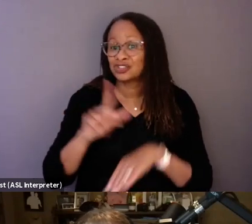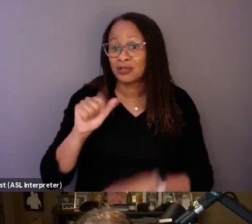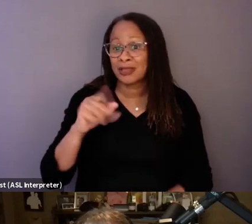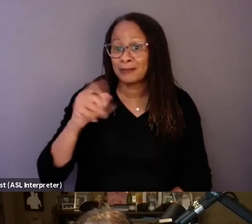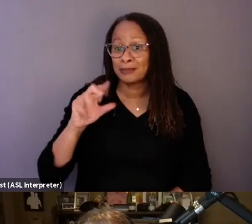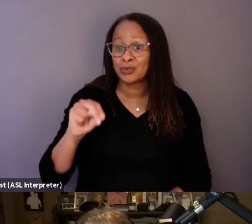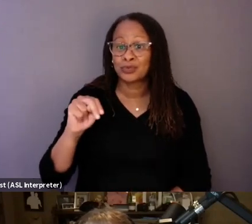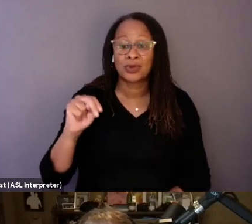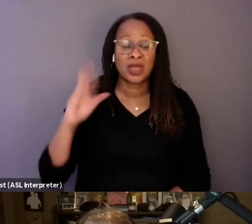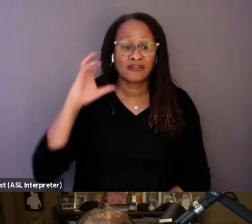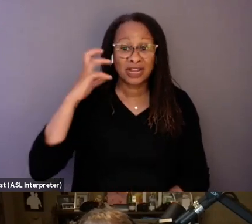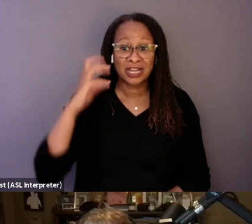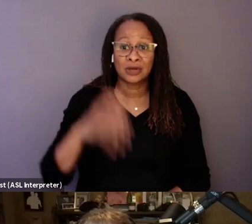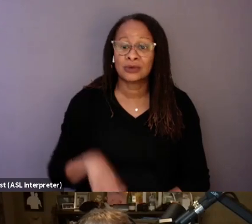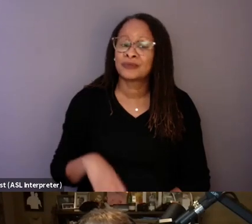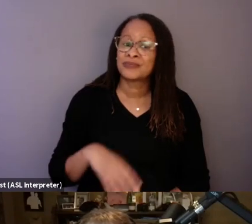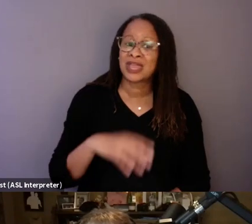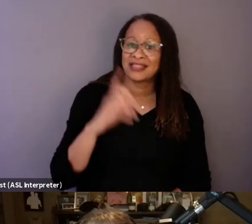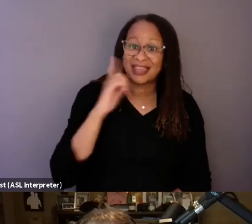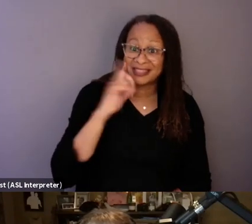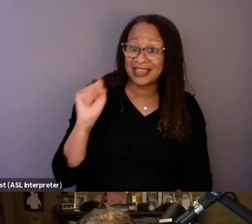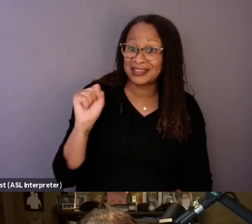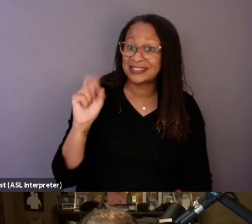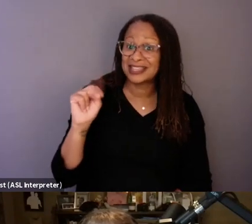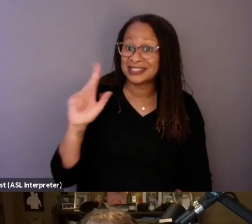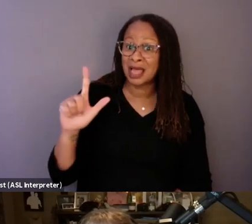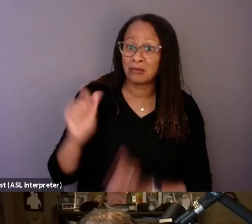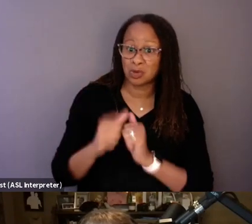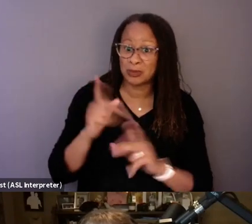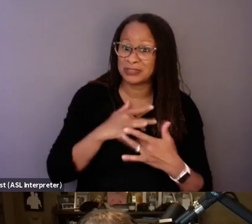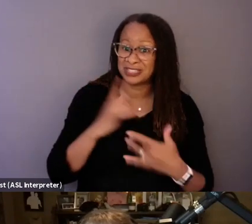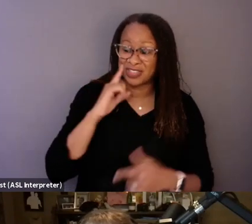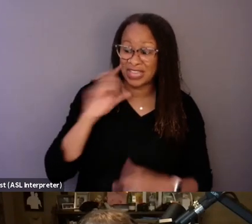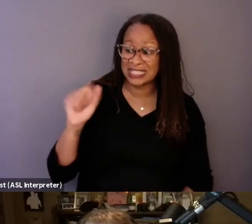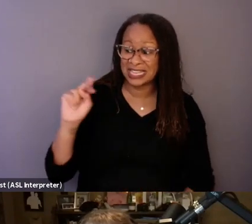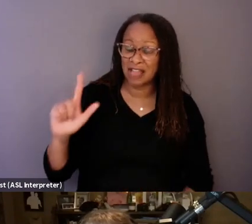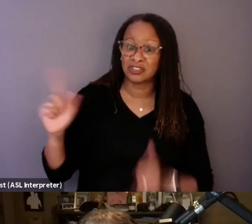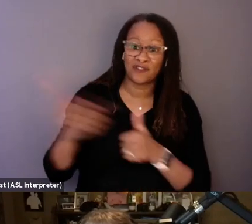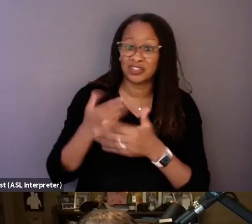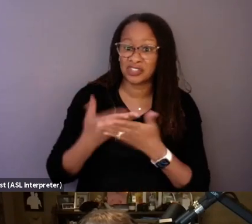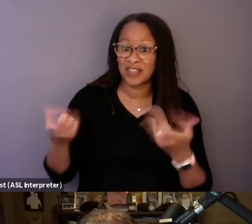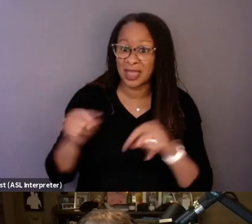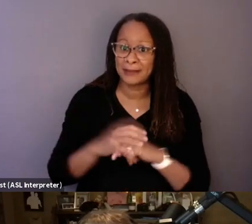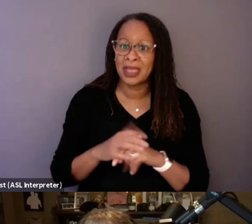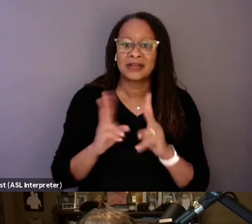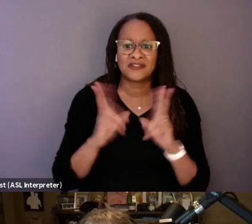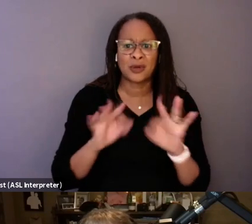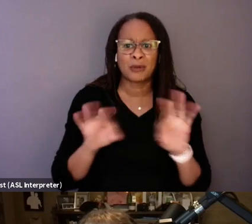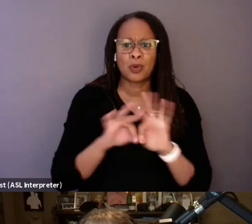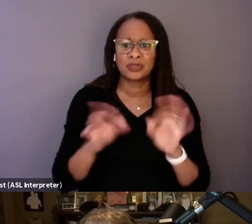that the SNL John was the debut of John or that it was sort of yet nothing was documented but that's important to course correct, isn't it? That there's so much there